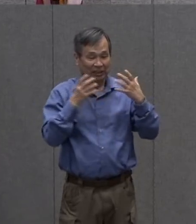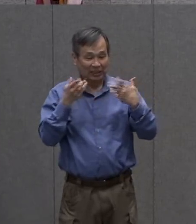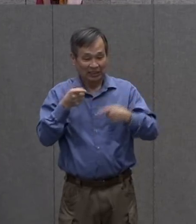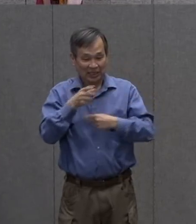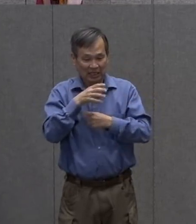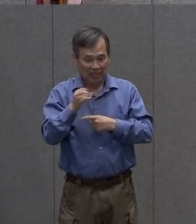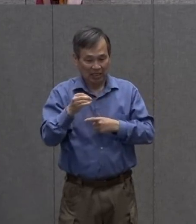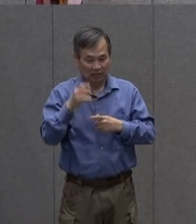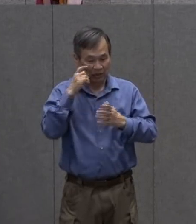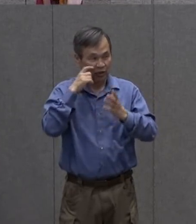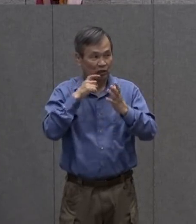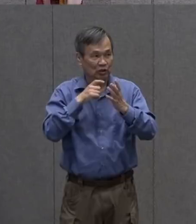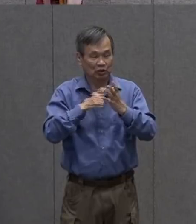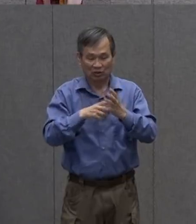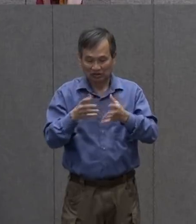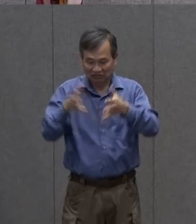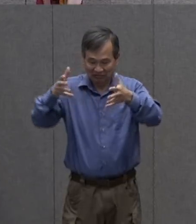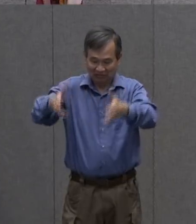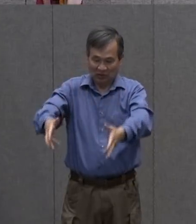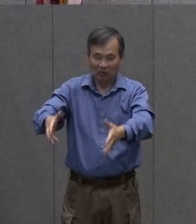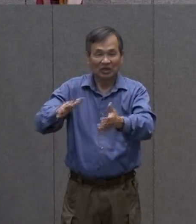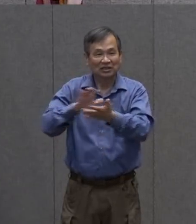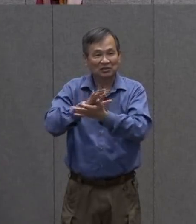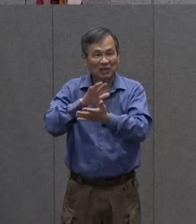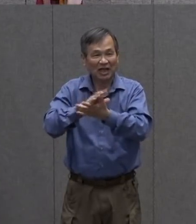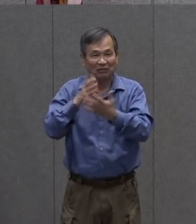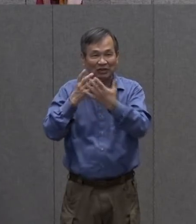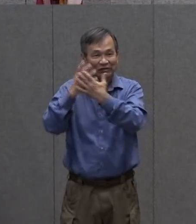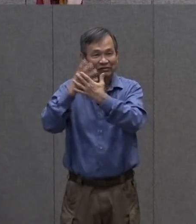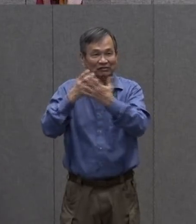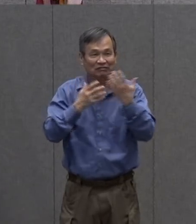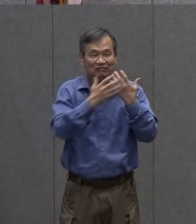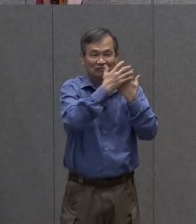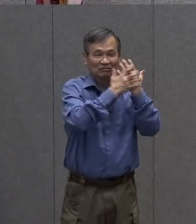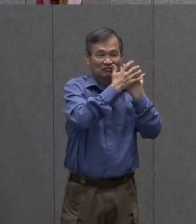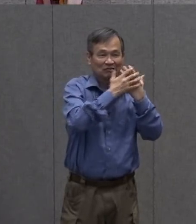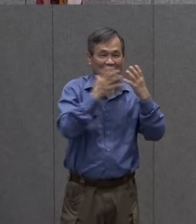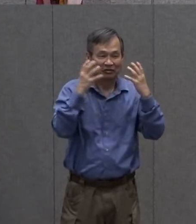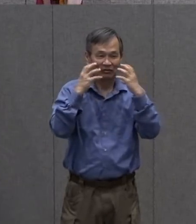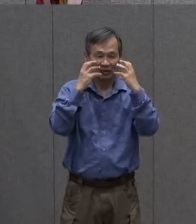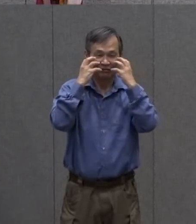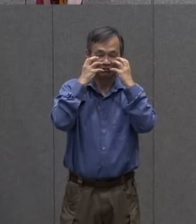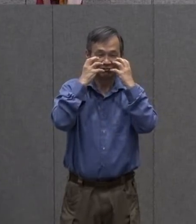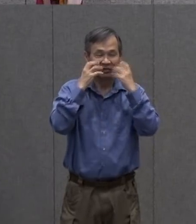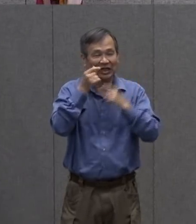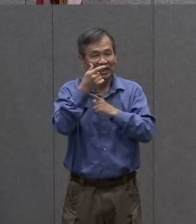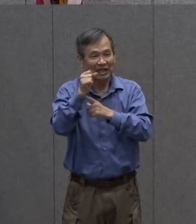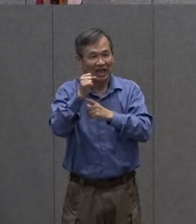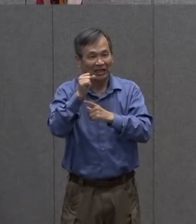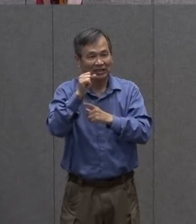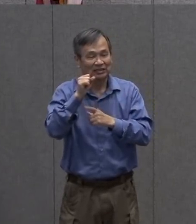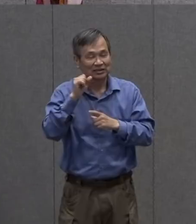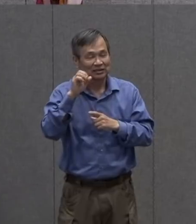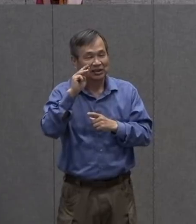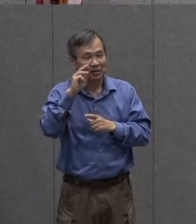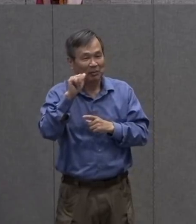had a huge surplus in its warehouse. Needing a market for the surplus, company executives